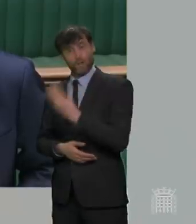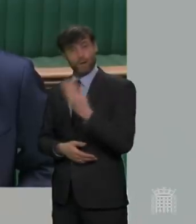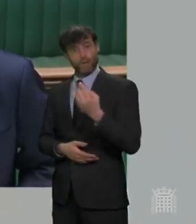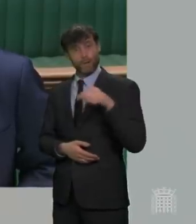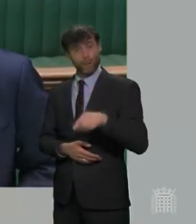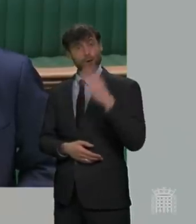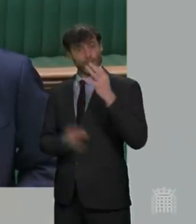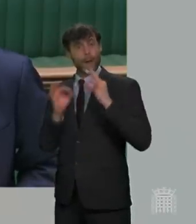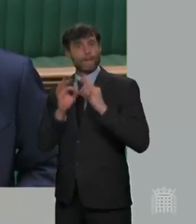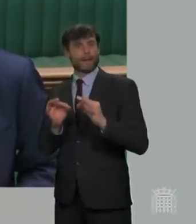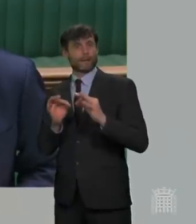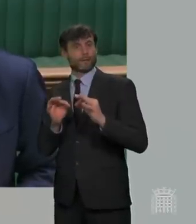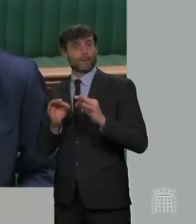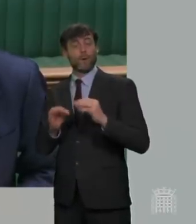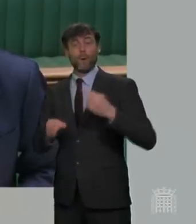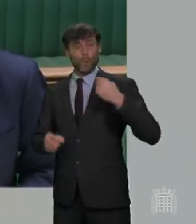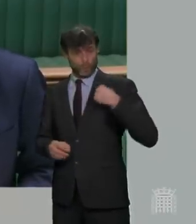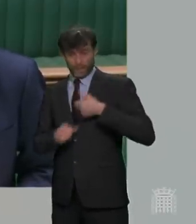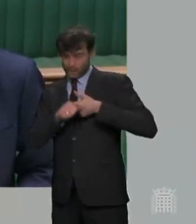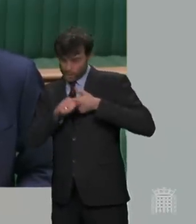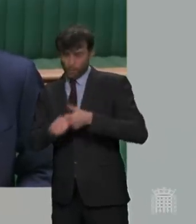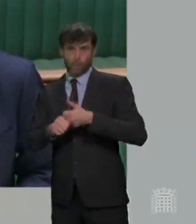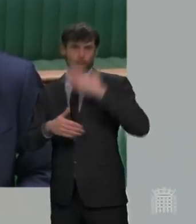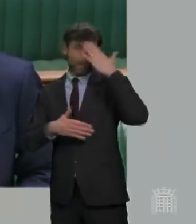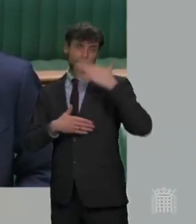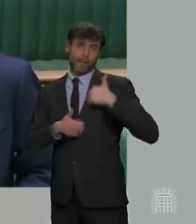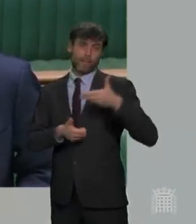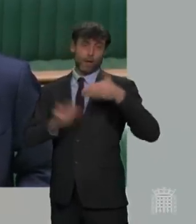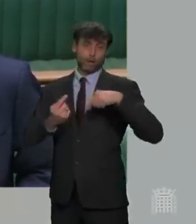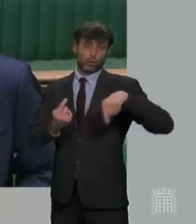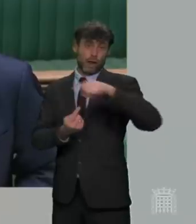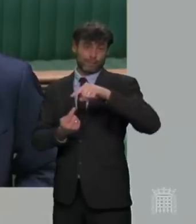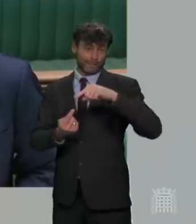is supporting mental health charities throughout the pandemic, and in particular focusing on